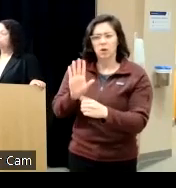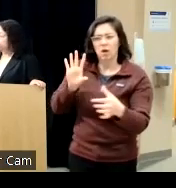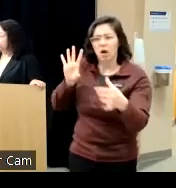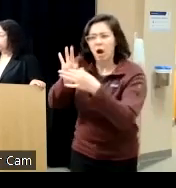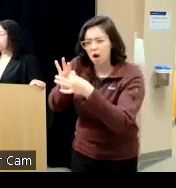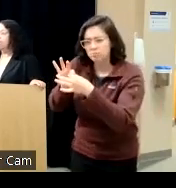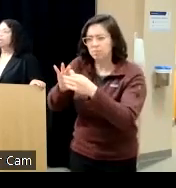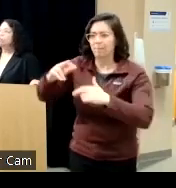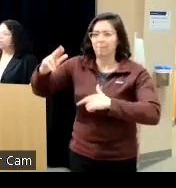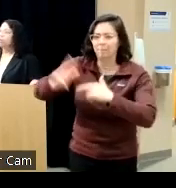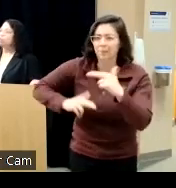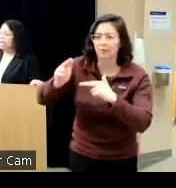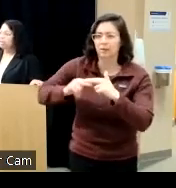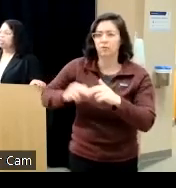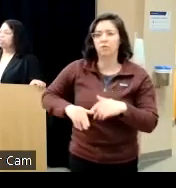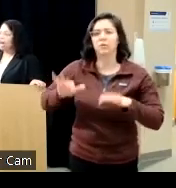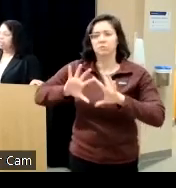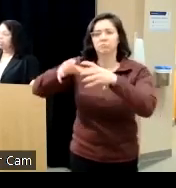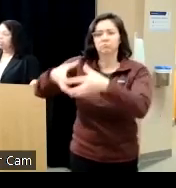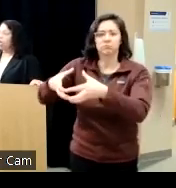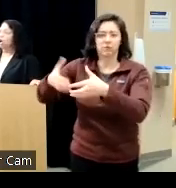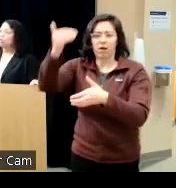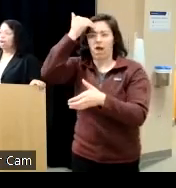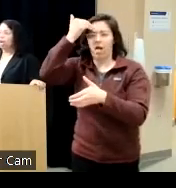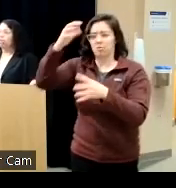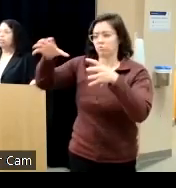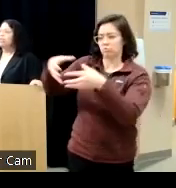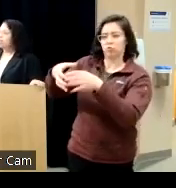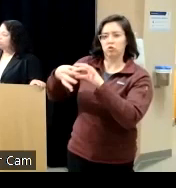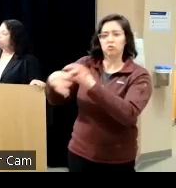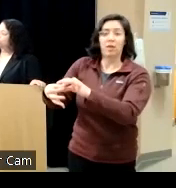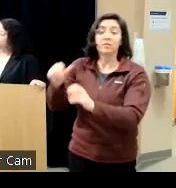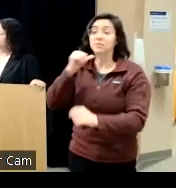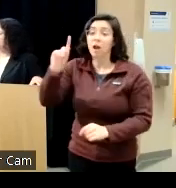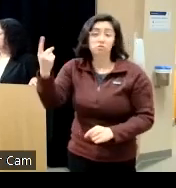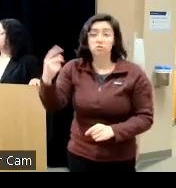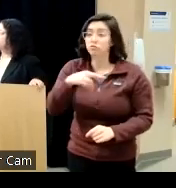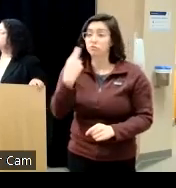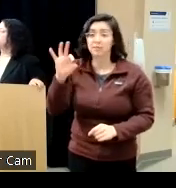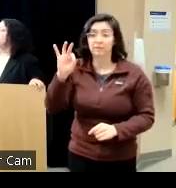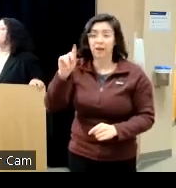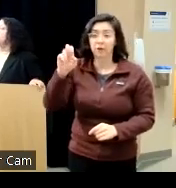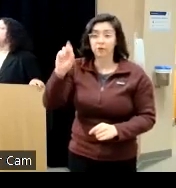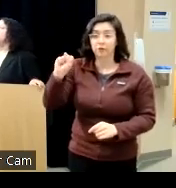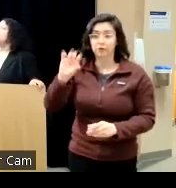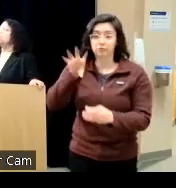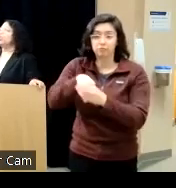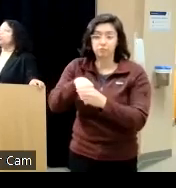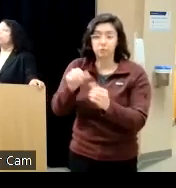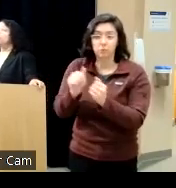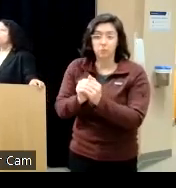to build an empirical base of knowledge around not just risk factors that are associated with